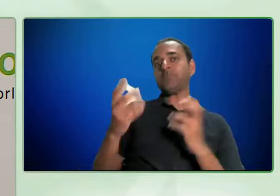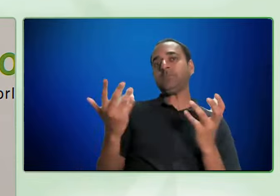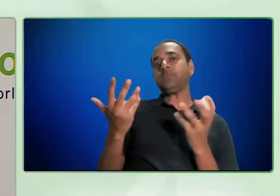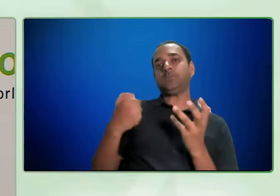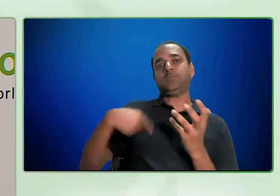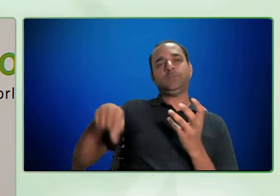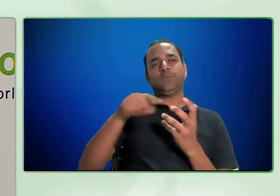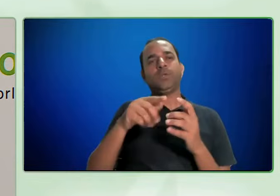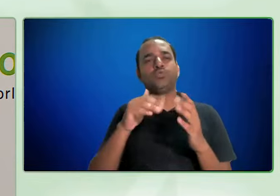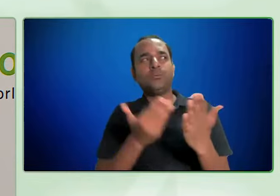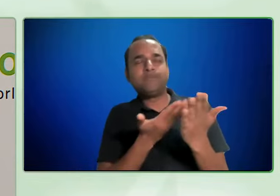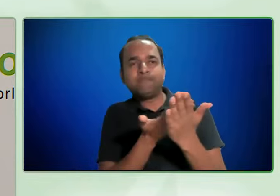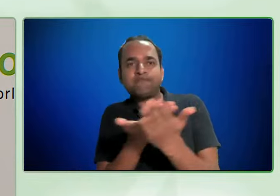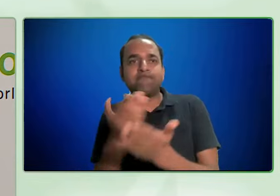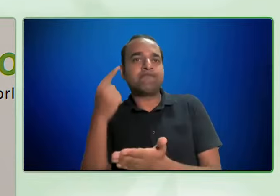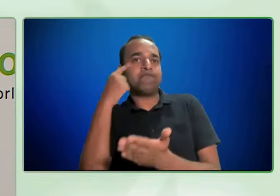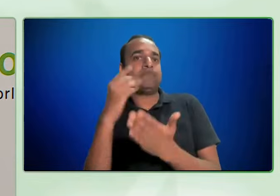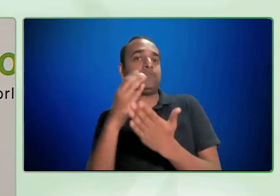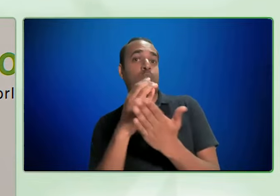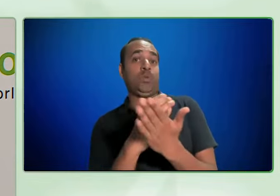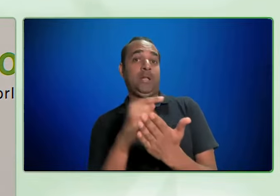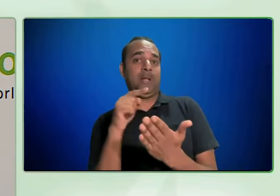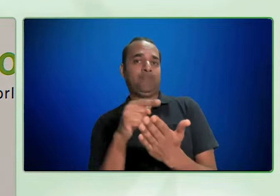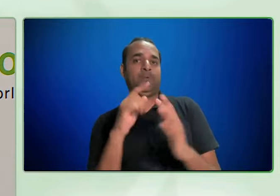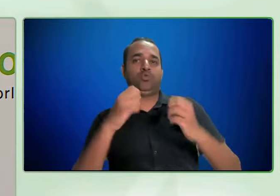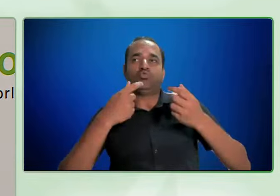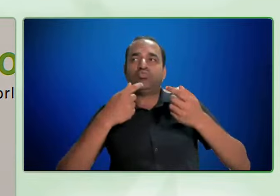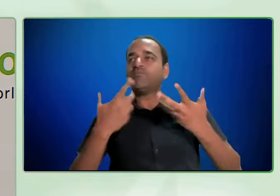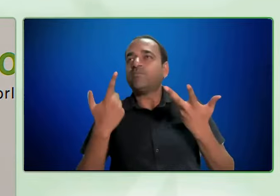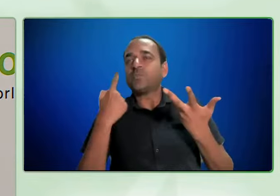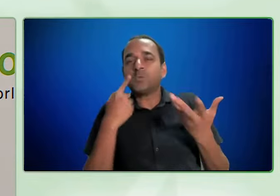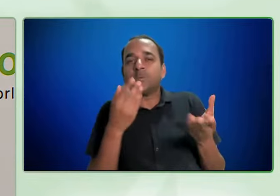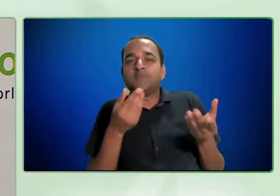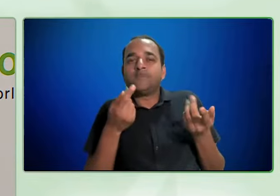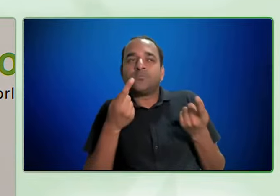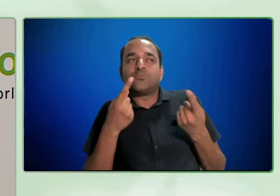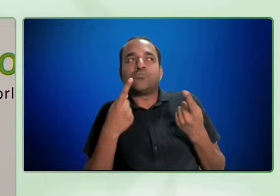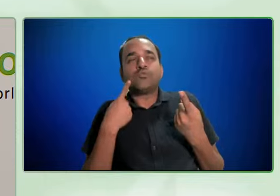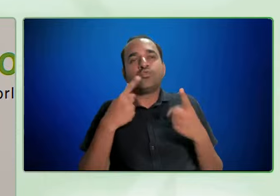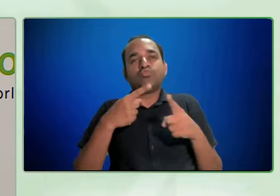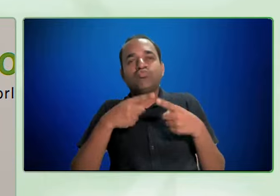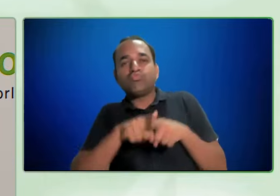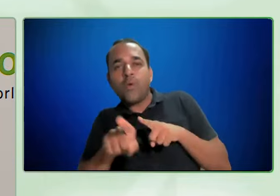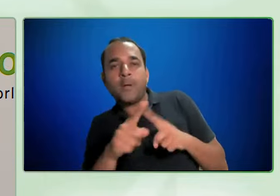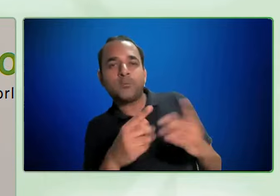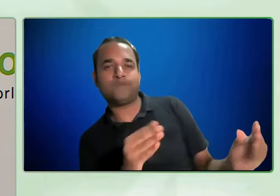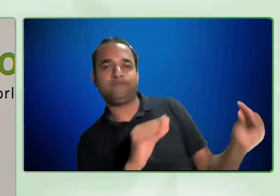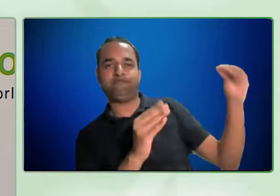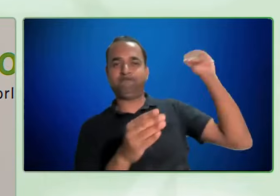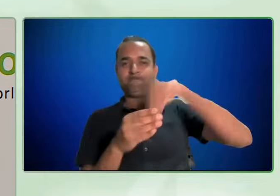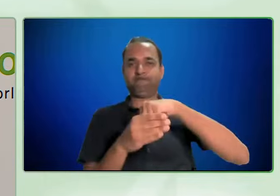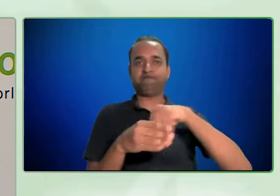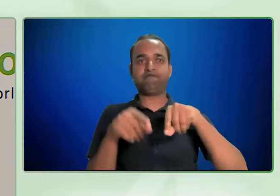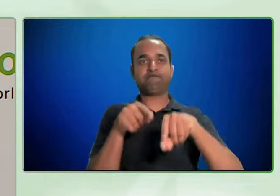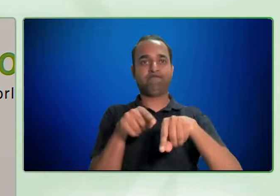social issues in today's society and this is what ATHENA is about.